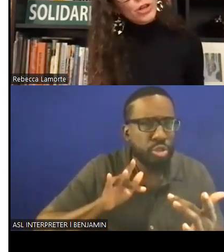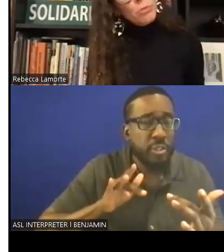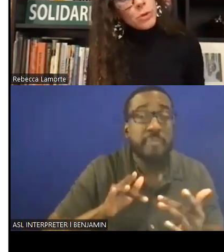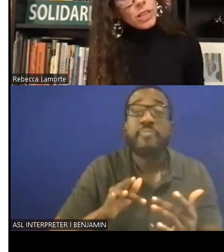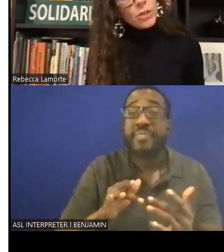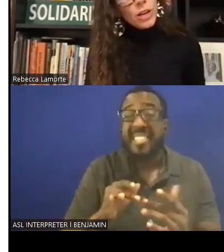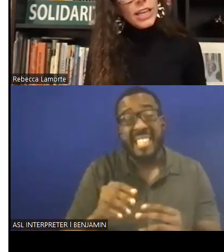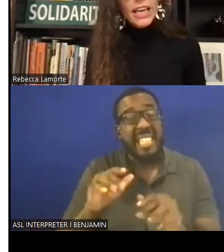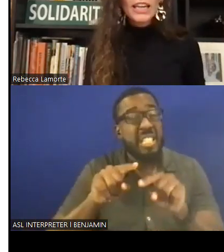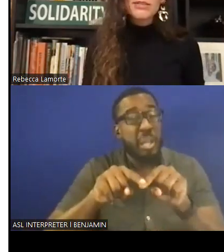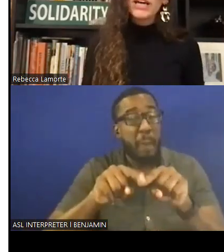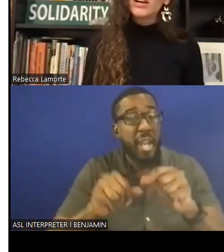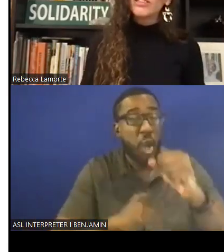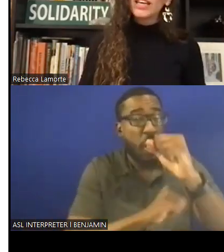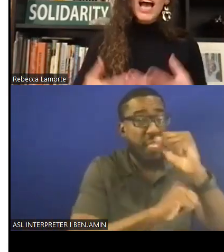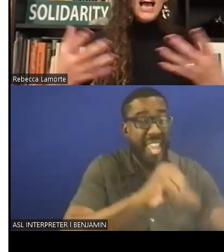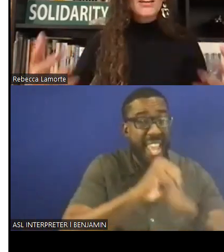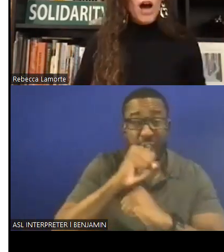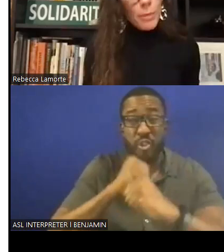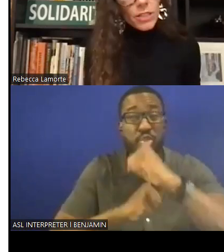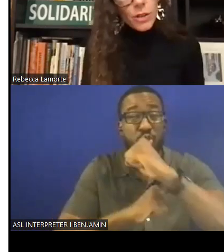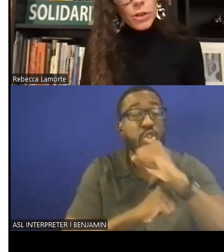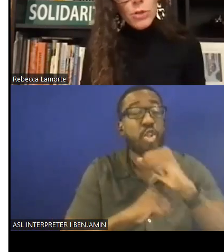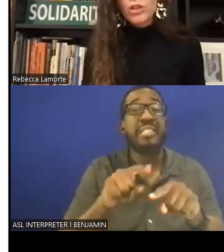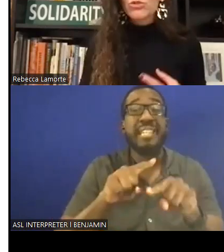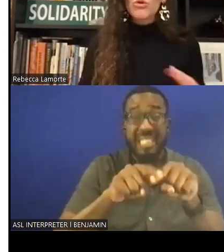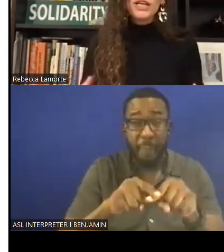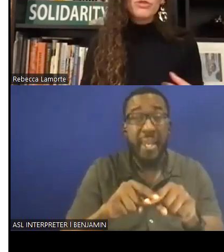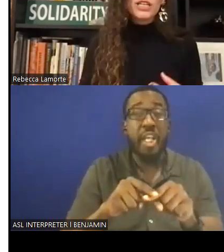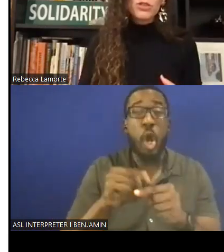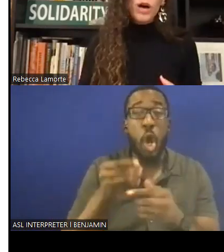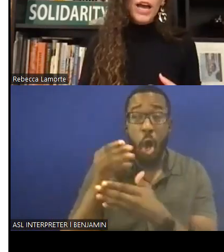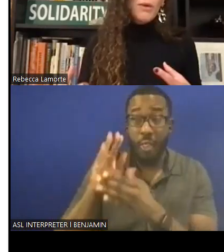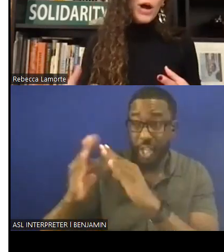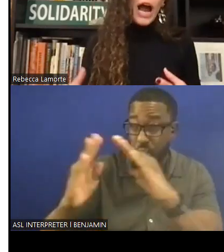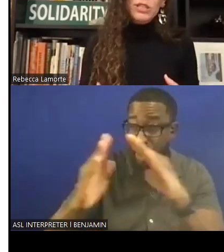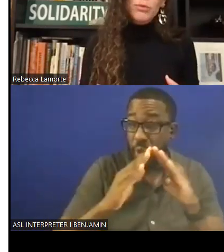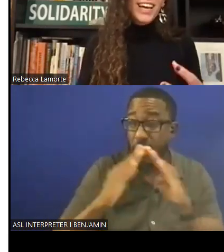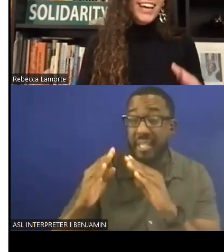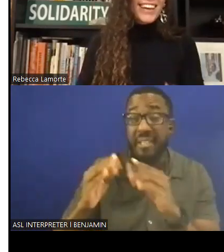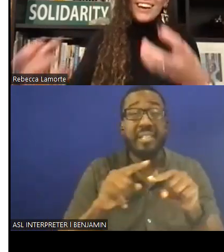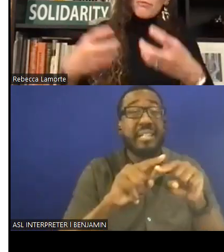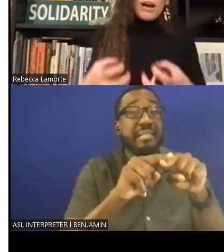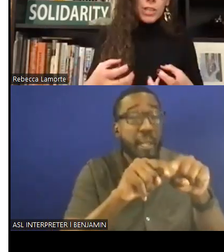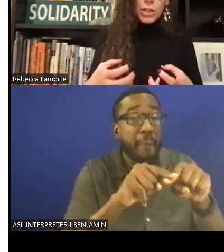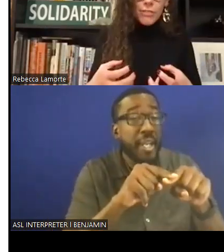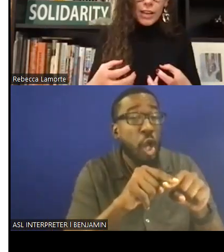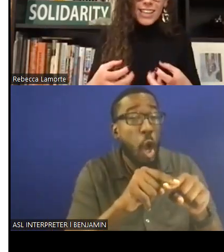and the community you're running in, depending on the economics of your community, there's so many reasons why perhaps someone can't come out to your event